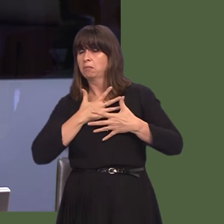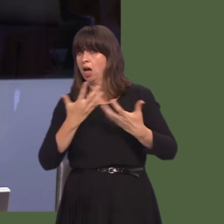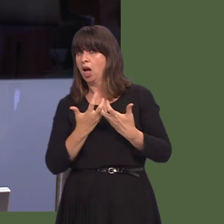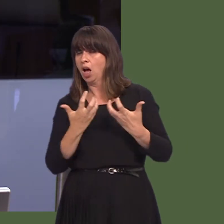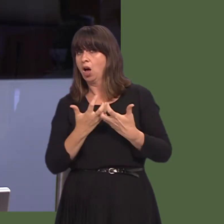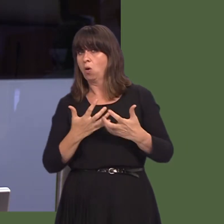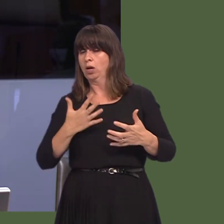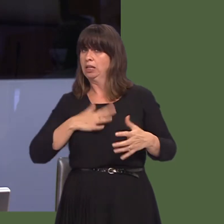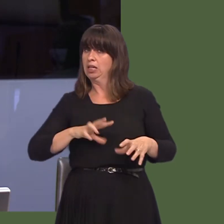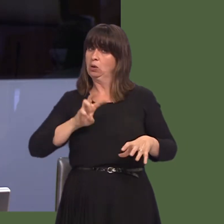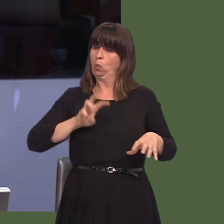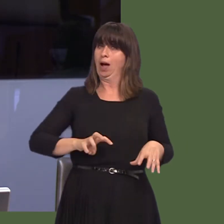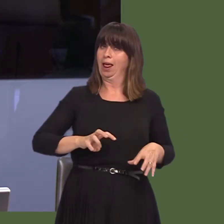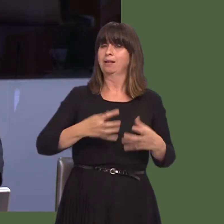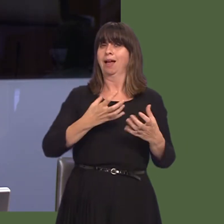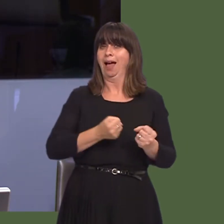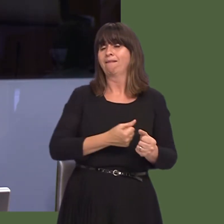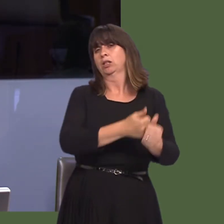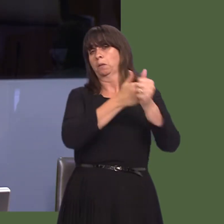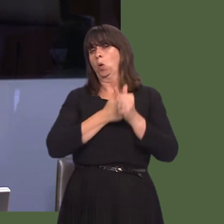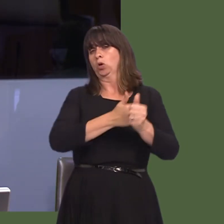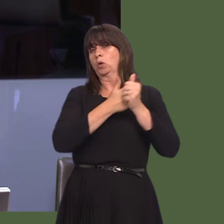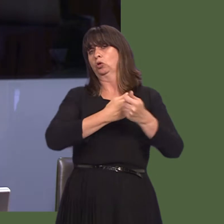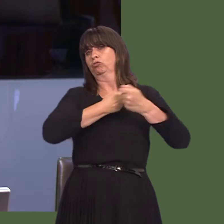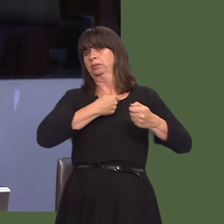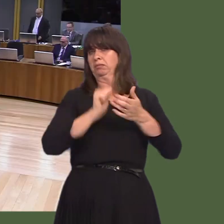people in Wales receive every element of basic care?